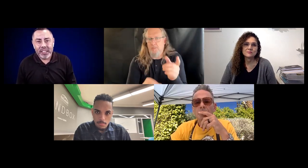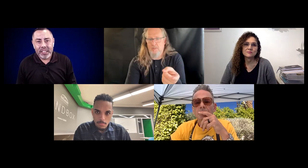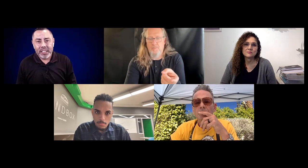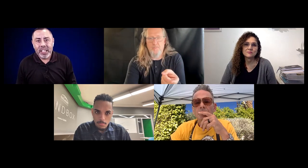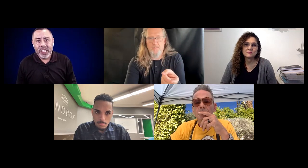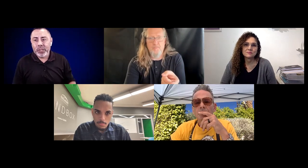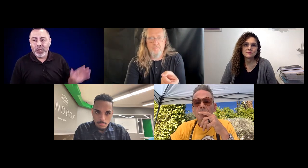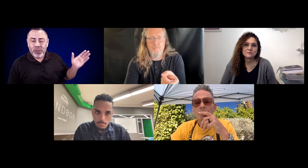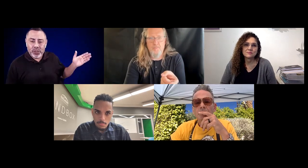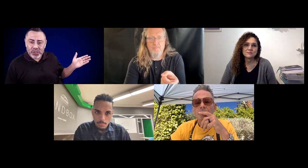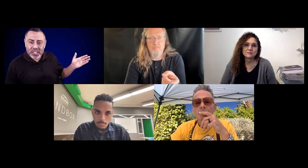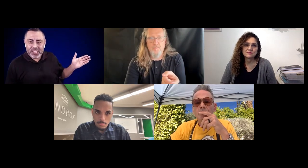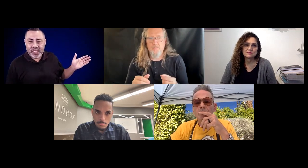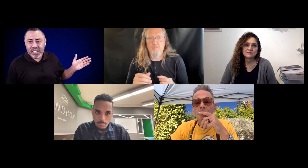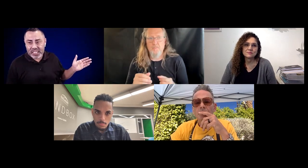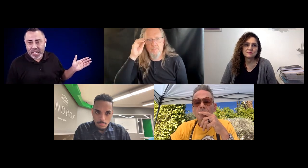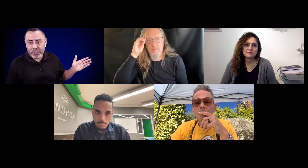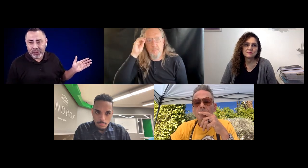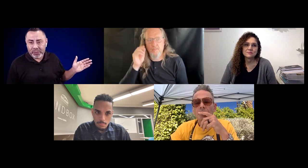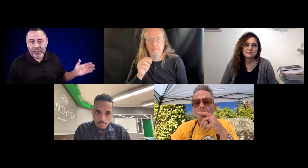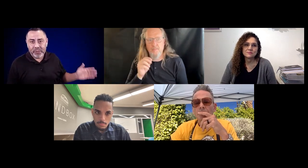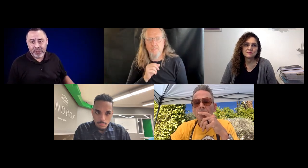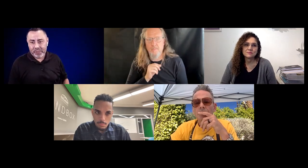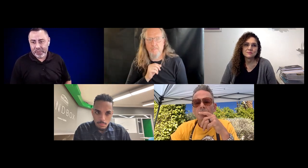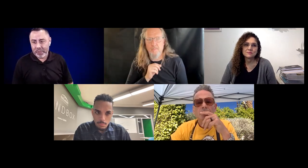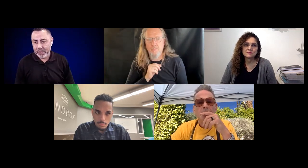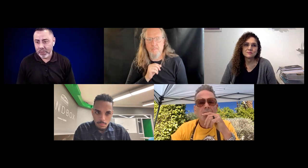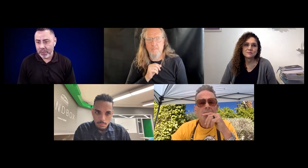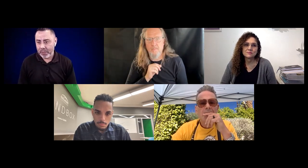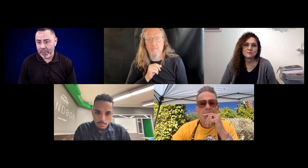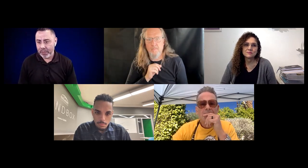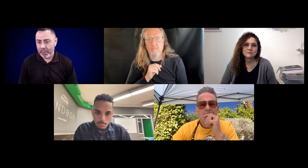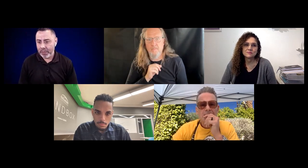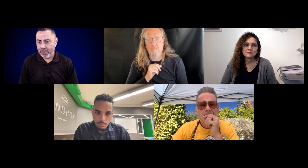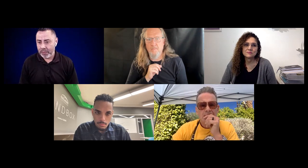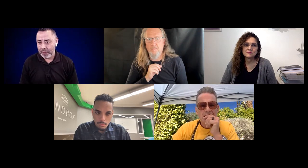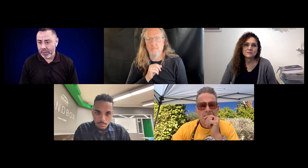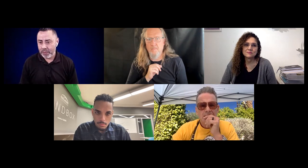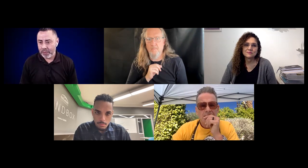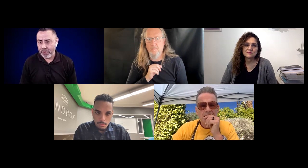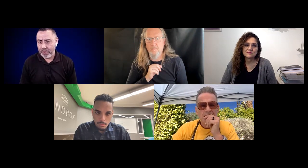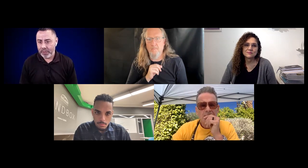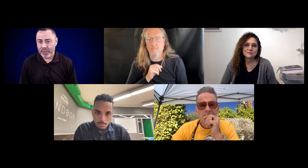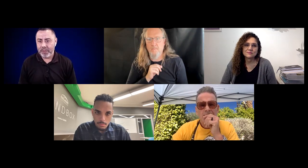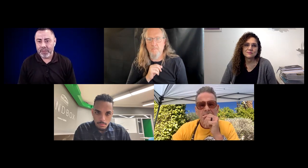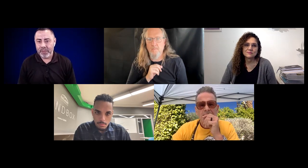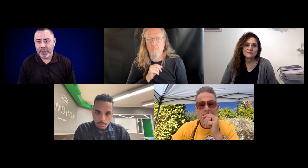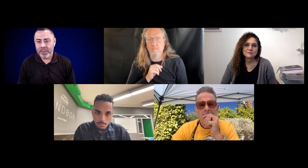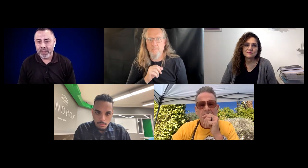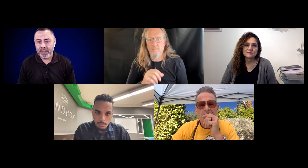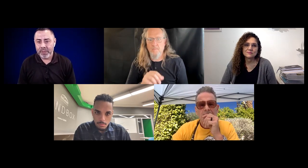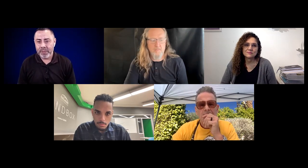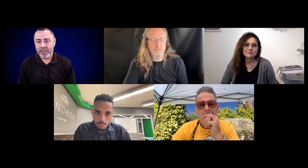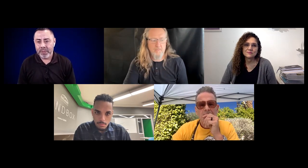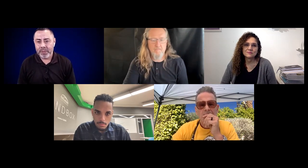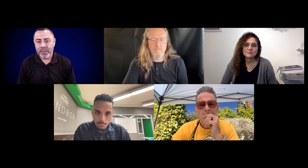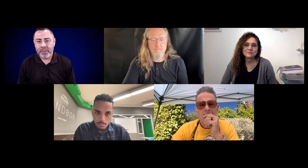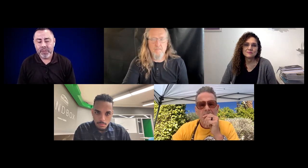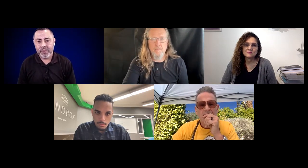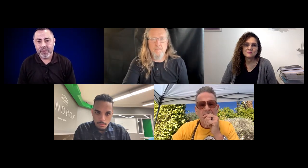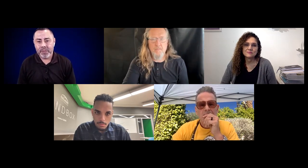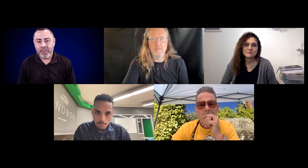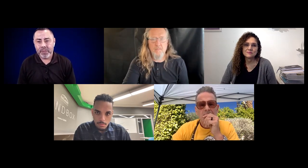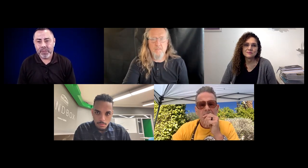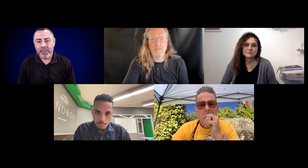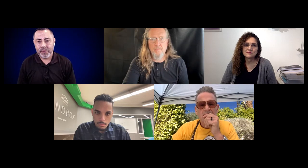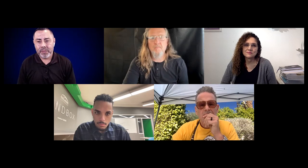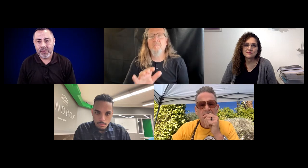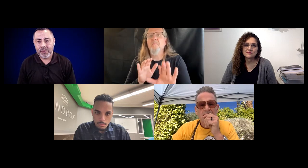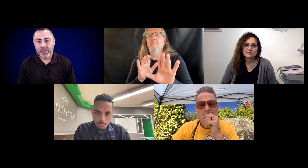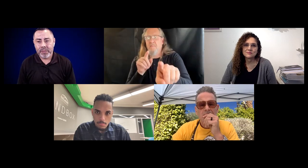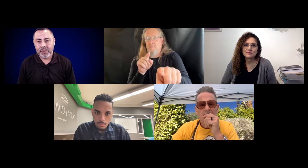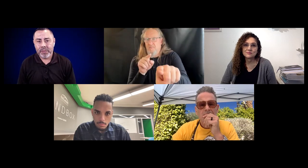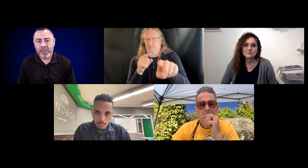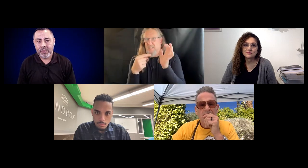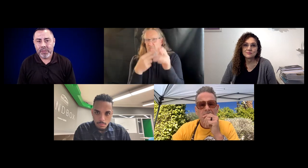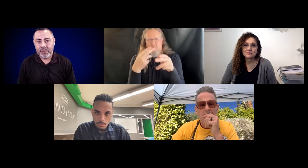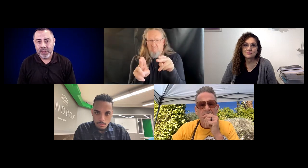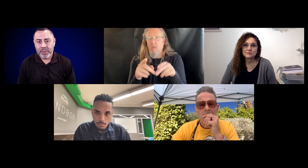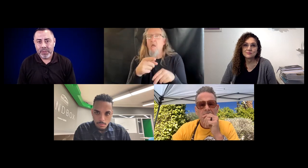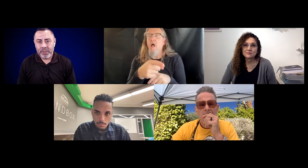I'm gonna use this as an example.